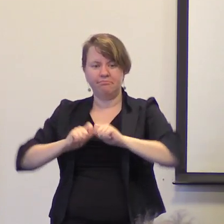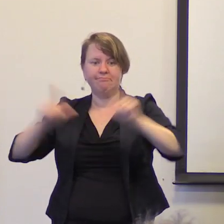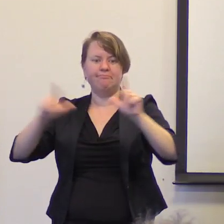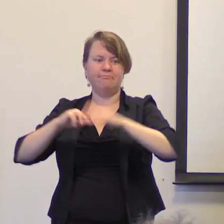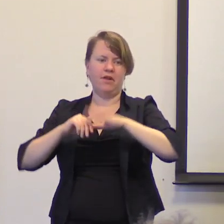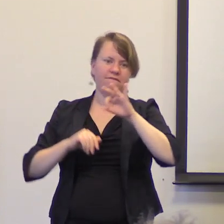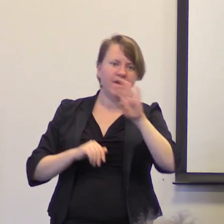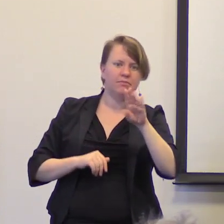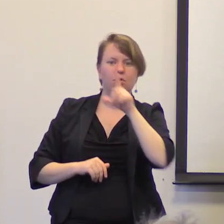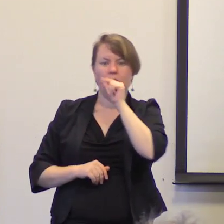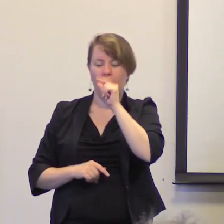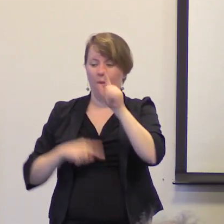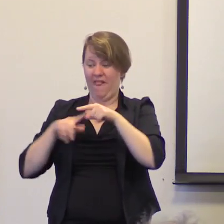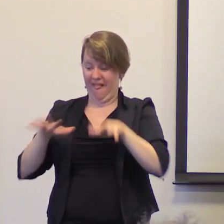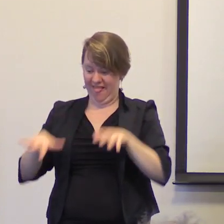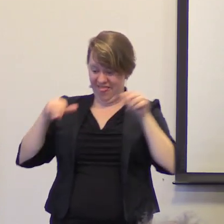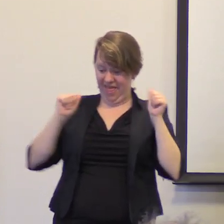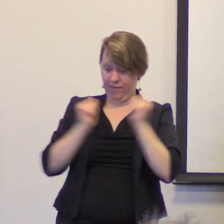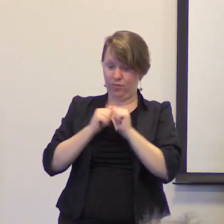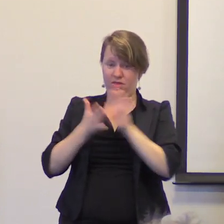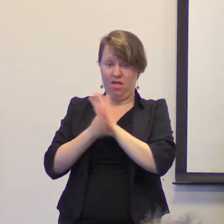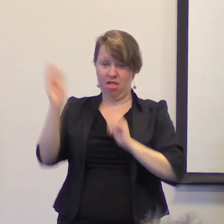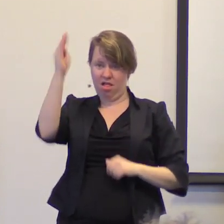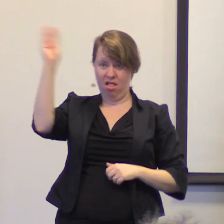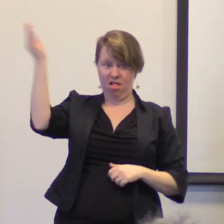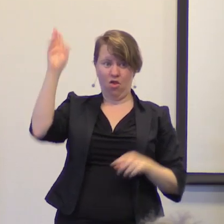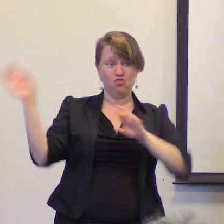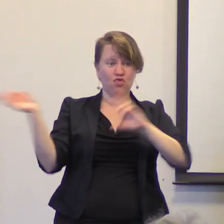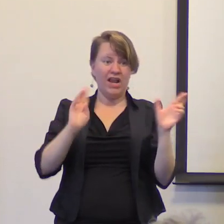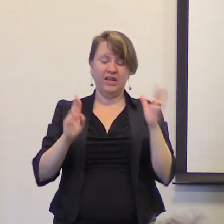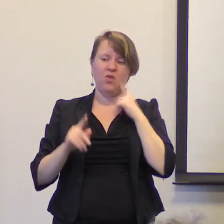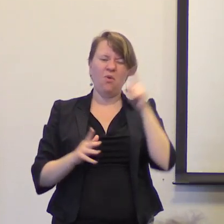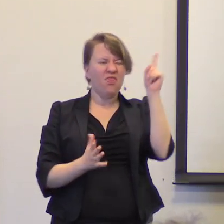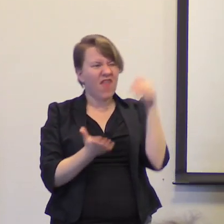By the time they emerged with their order, there were 1,000 people outside the courthouse.